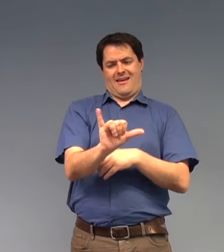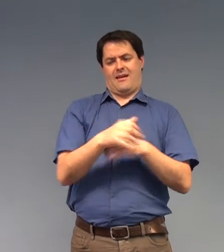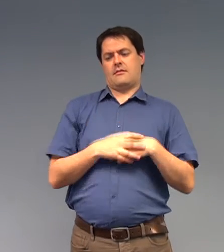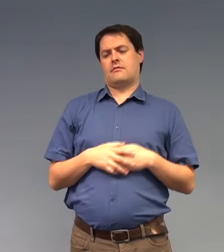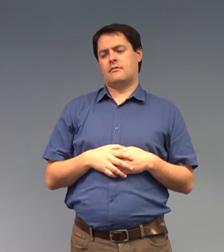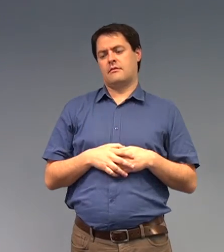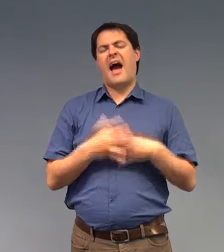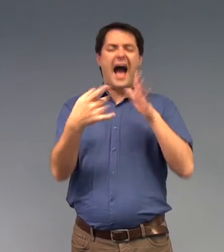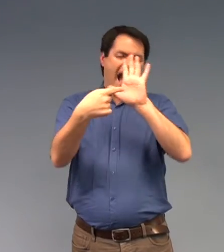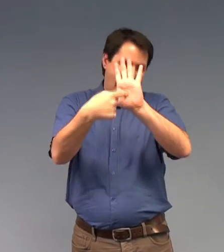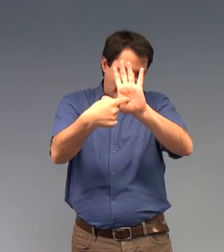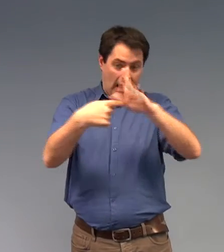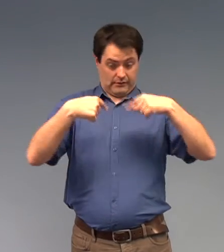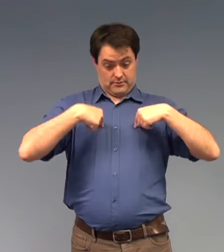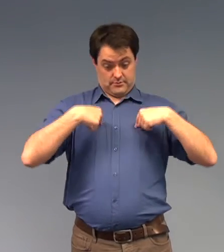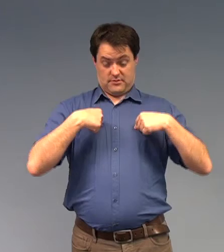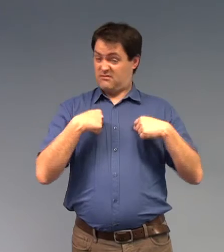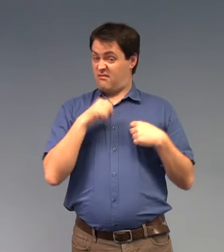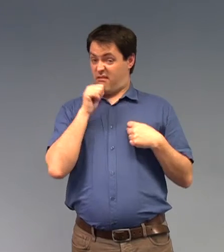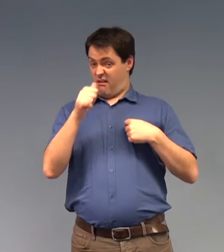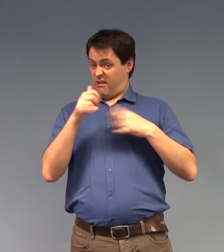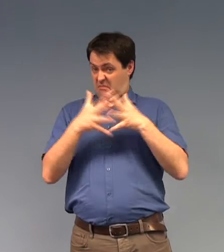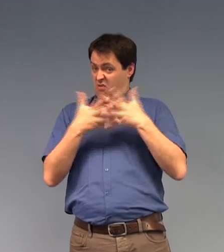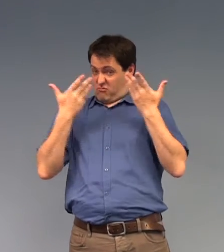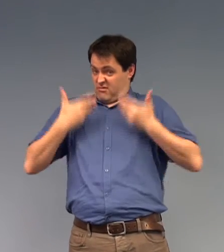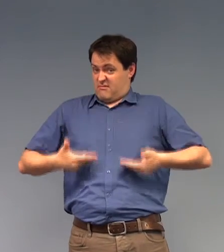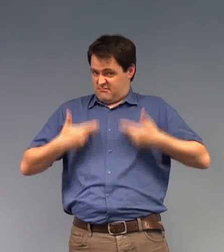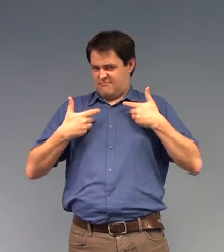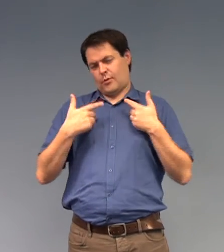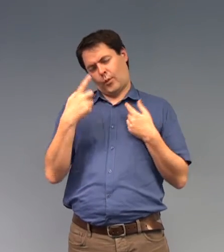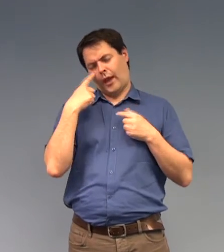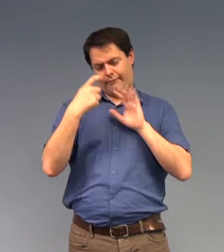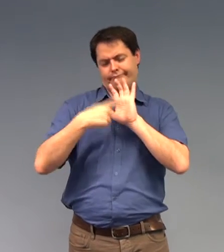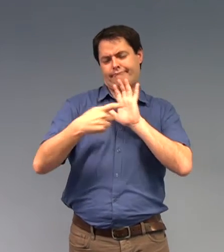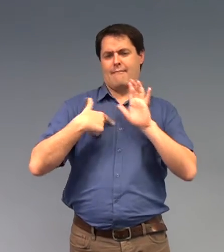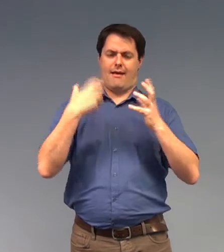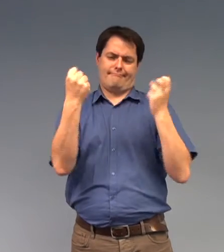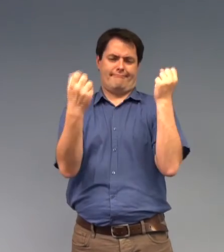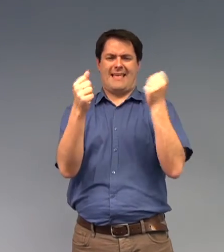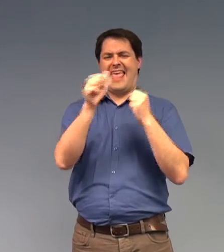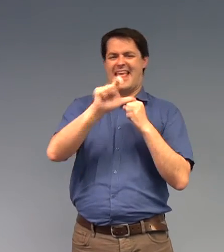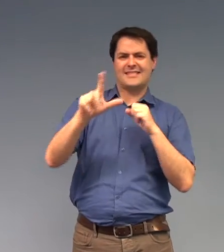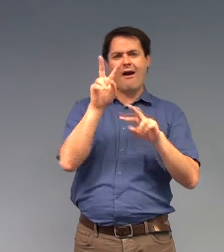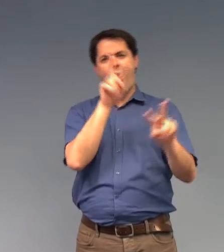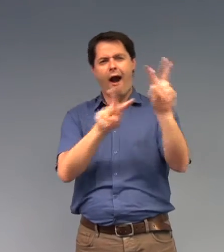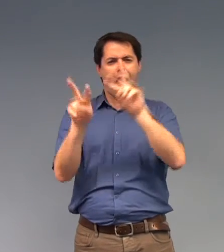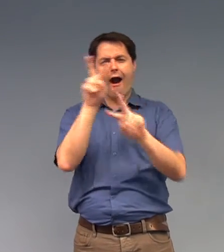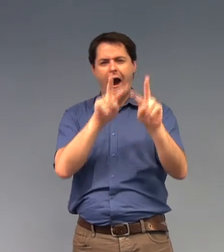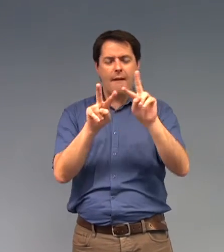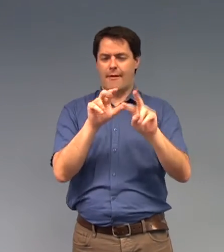to meet the needs of our addressee. So, as an example, I'm not an American.